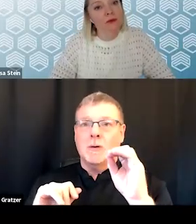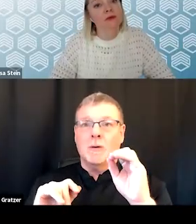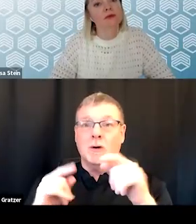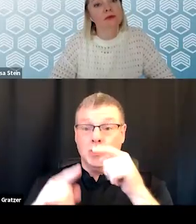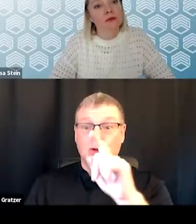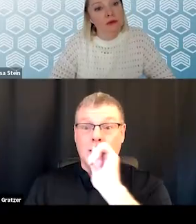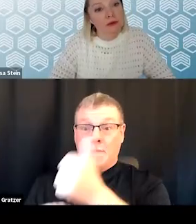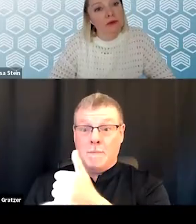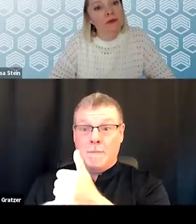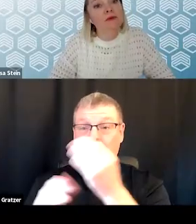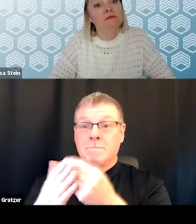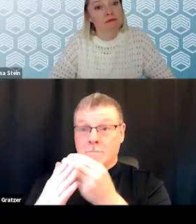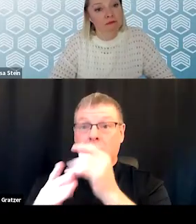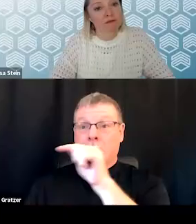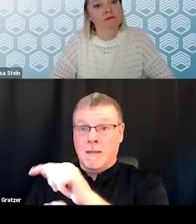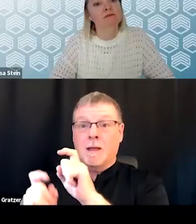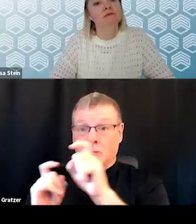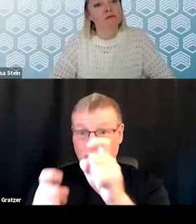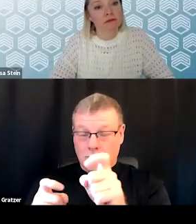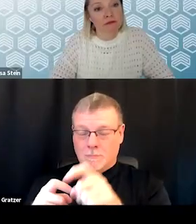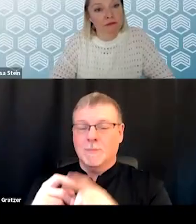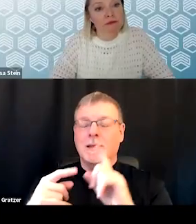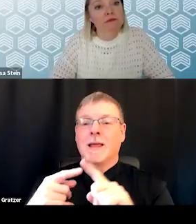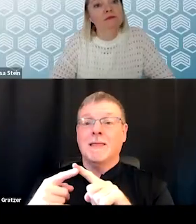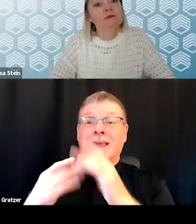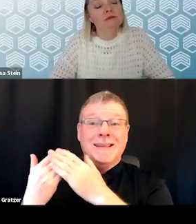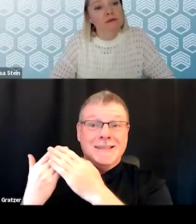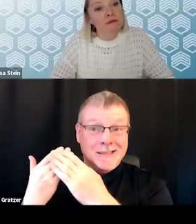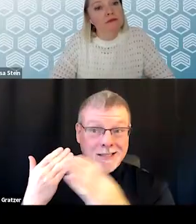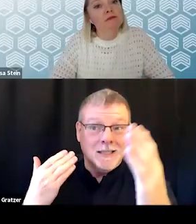the program was funded by that grant. And then since then, we've able to expand.